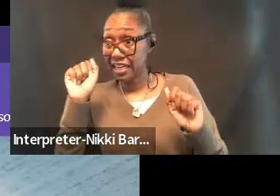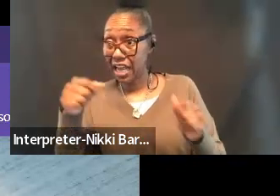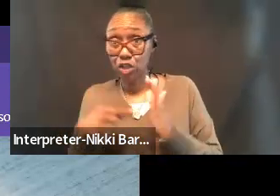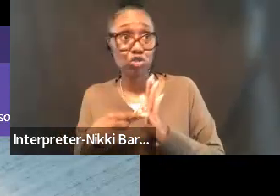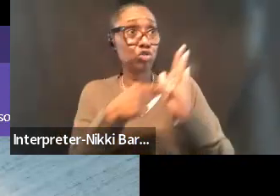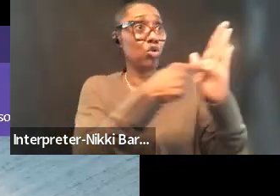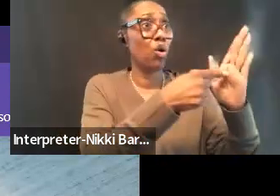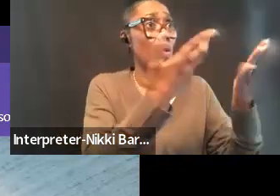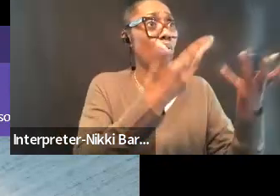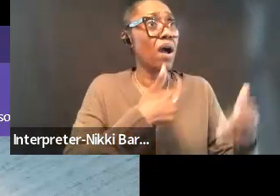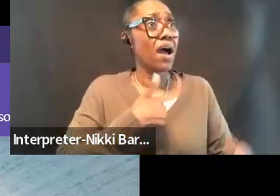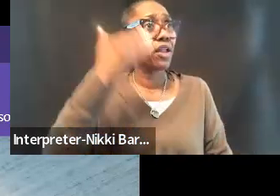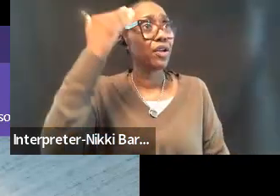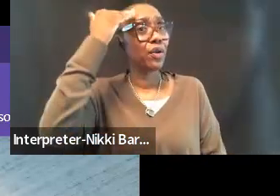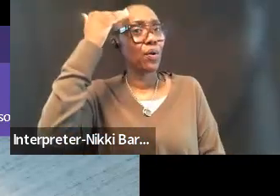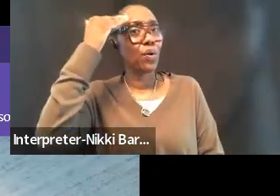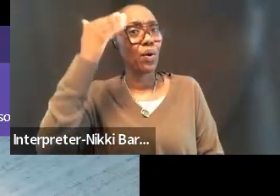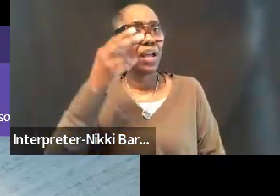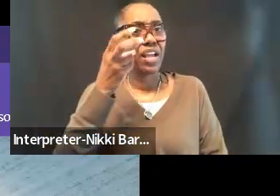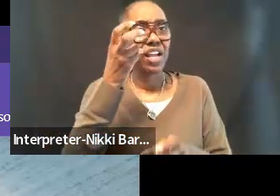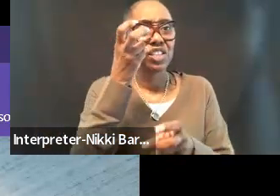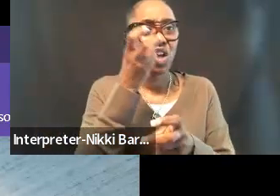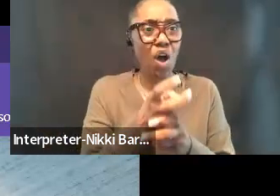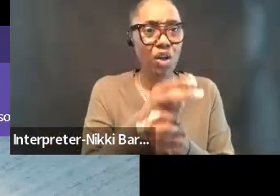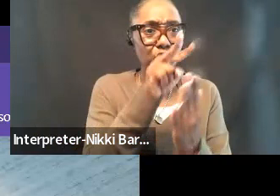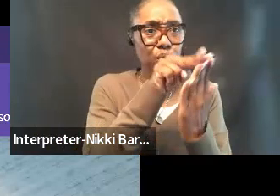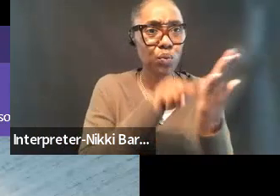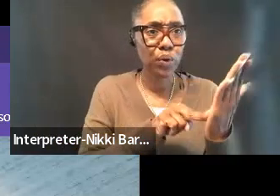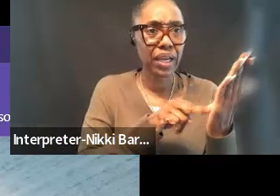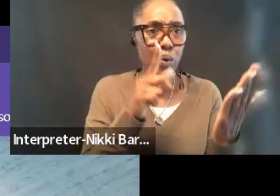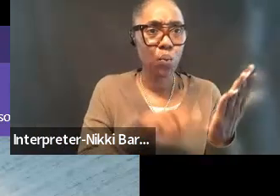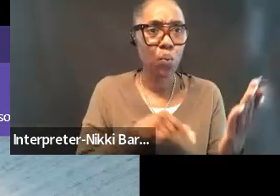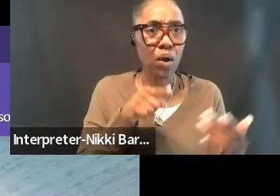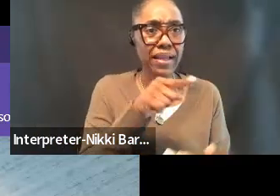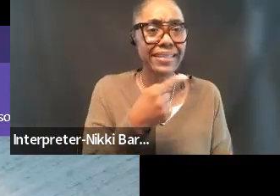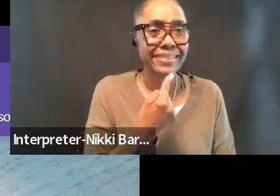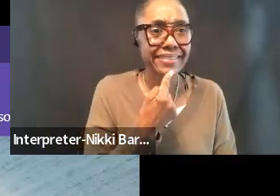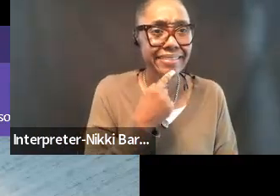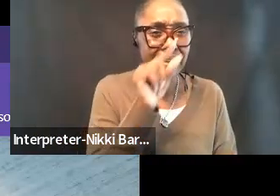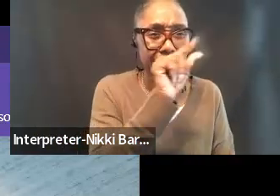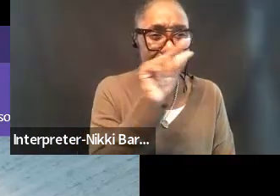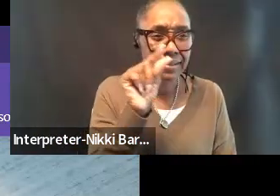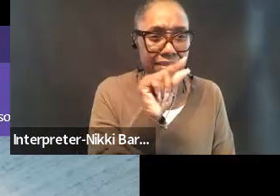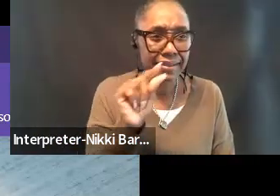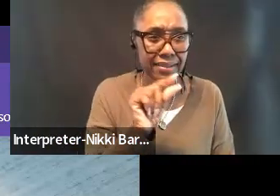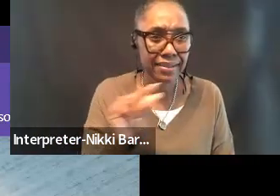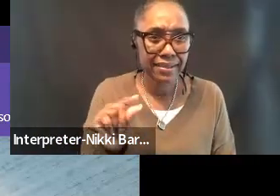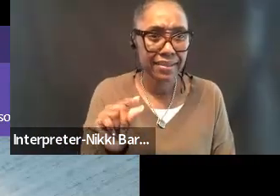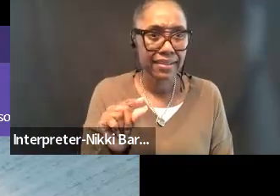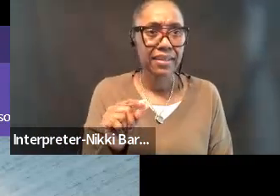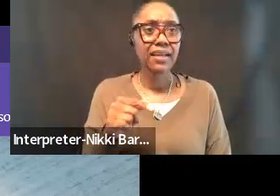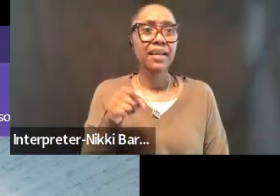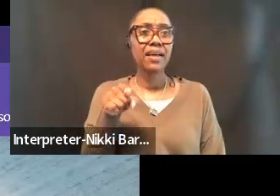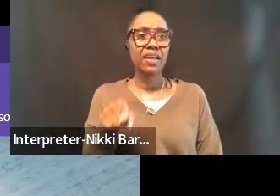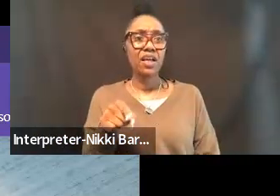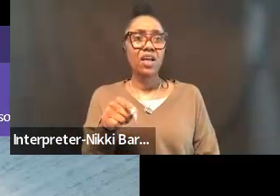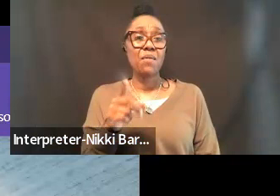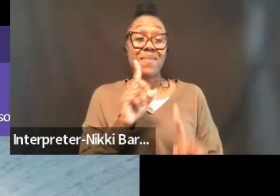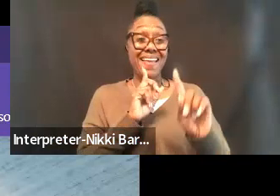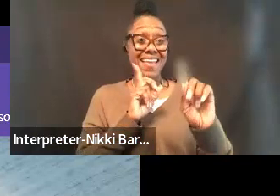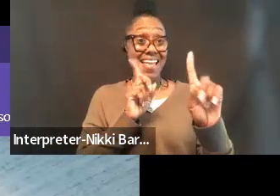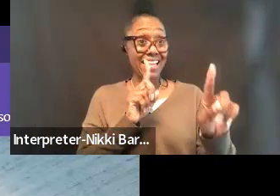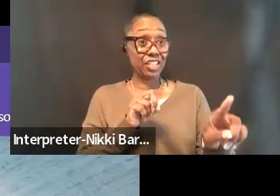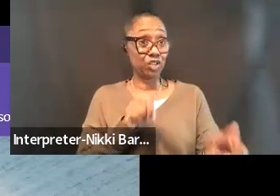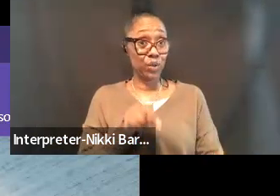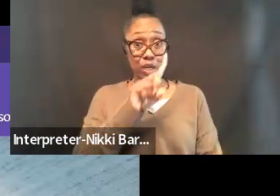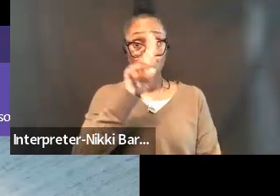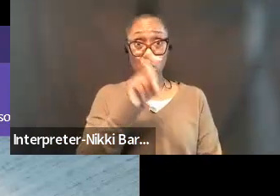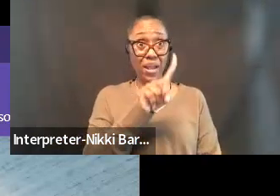When it's really hard to read what they said. This should not be the only way students are showing what they know by answering.